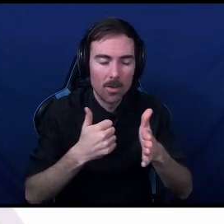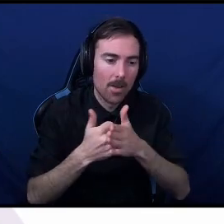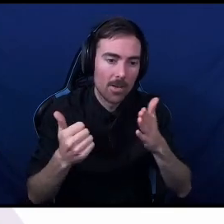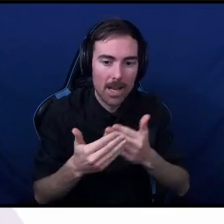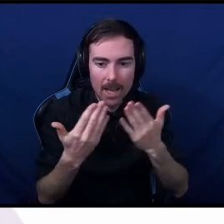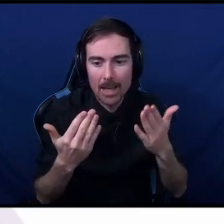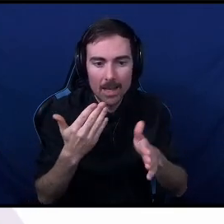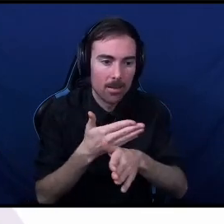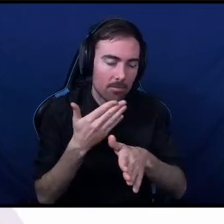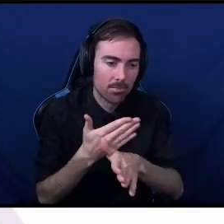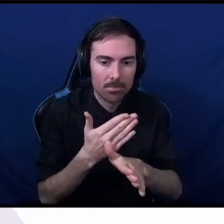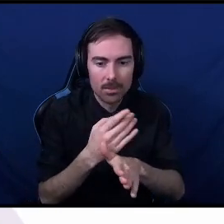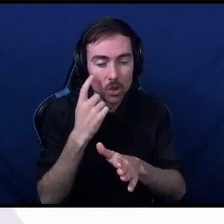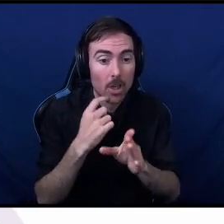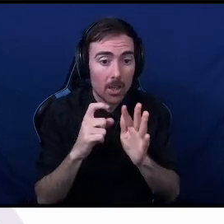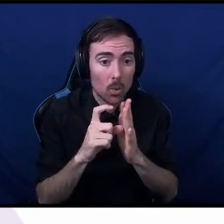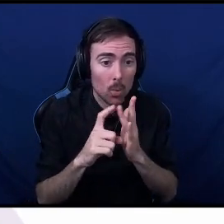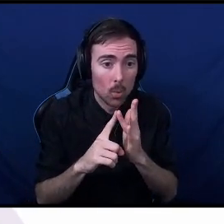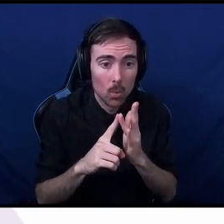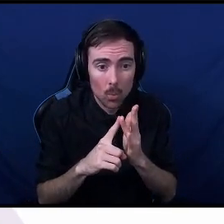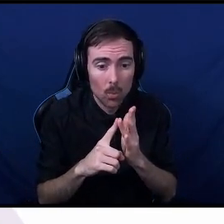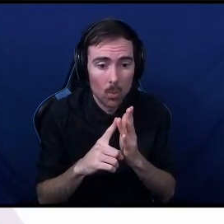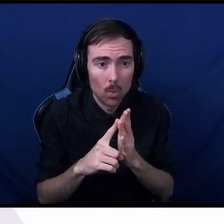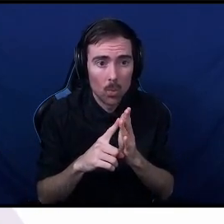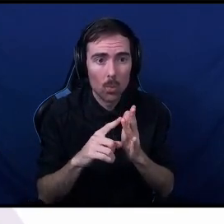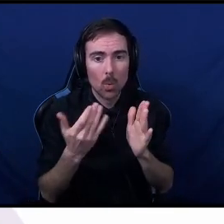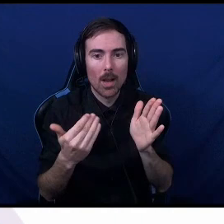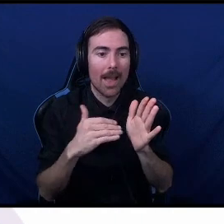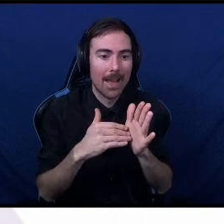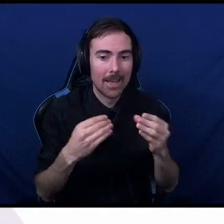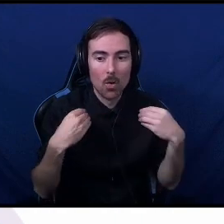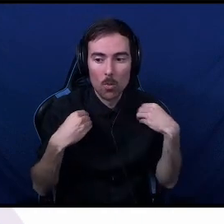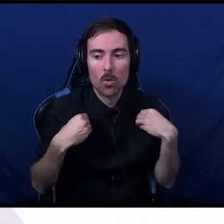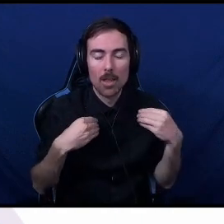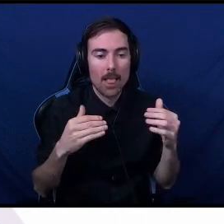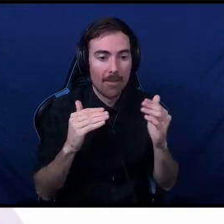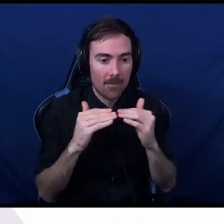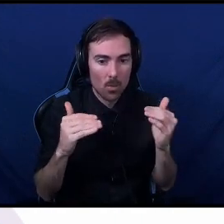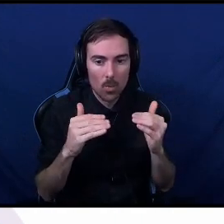is, you know, whether it's selling it into a corporate level, it's presenting the opportunity. So even if we look